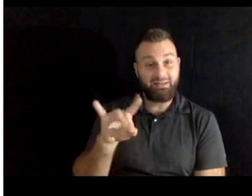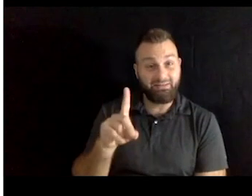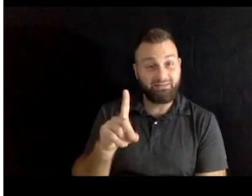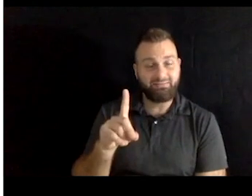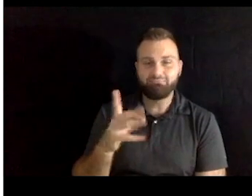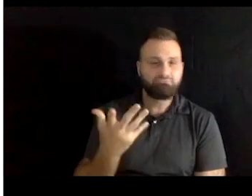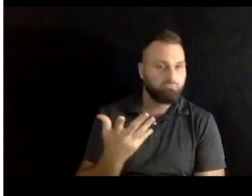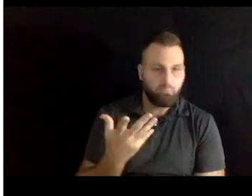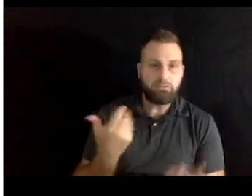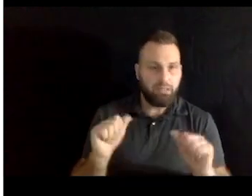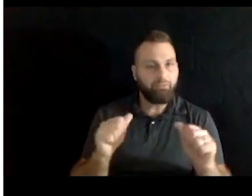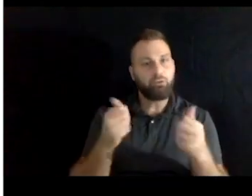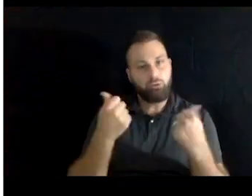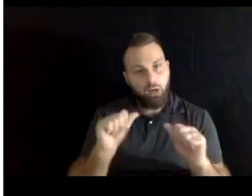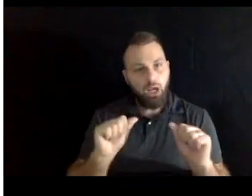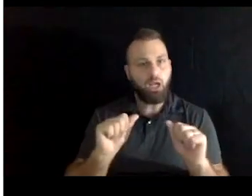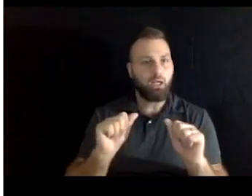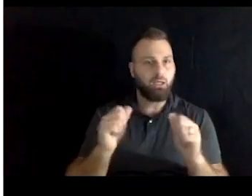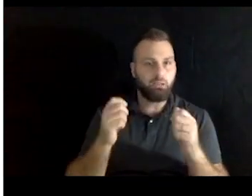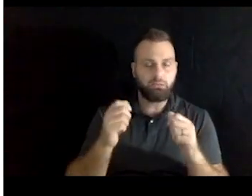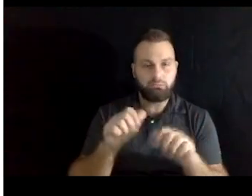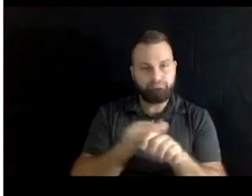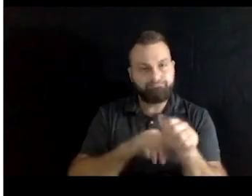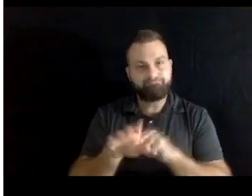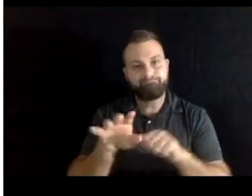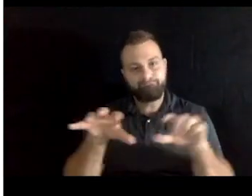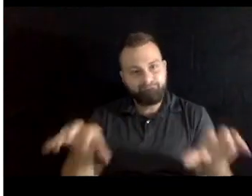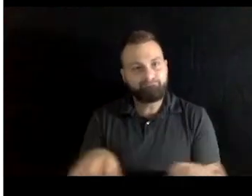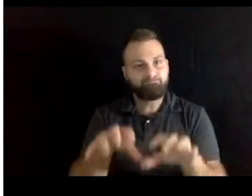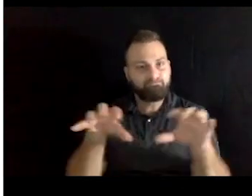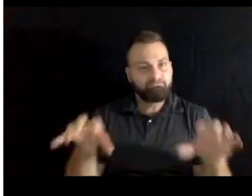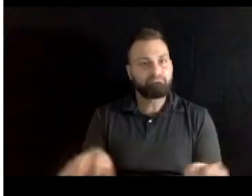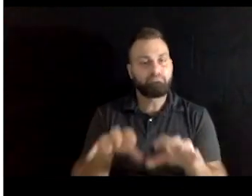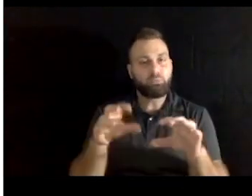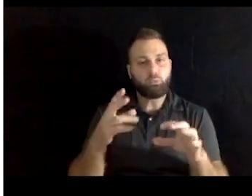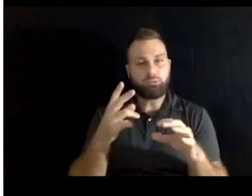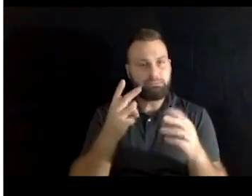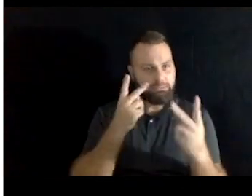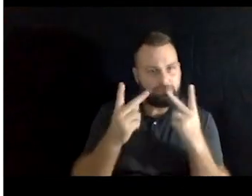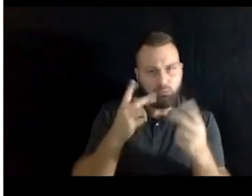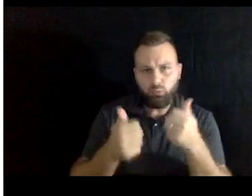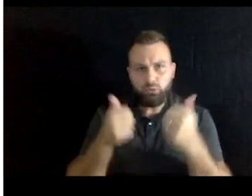into seeing whether they work OK. So several of them were not effective,